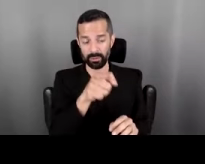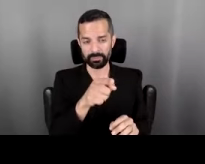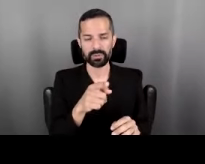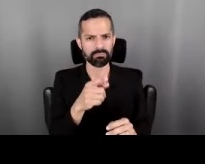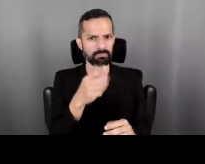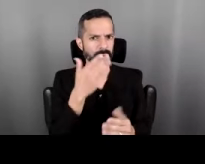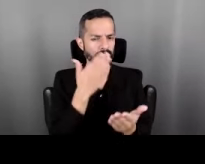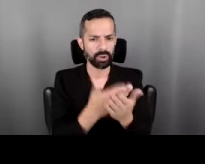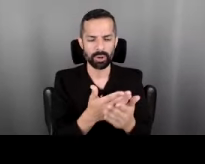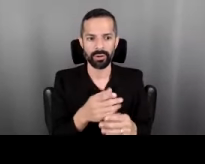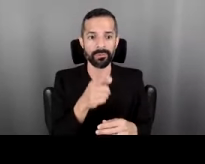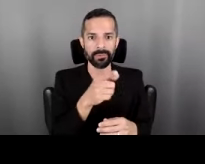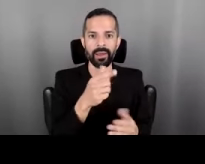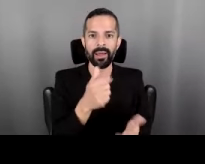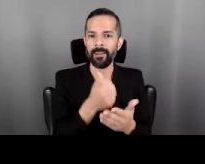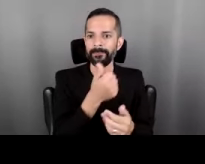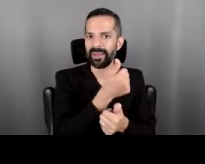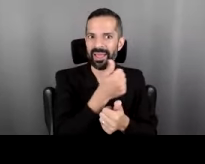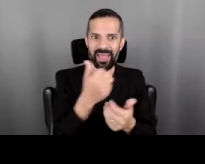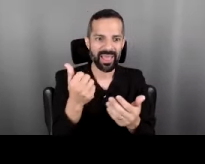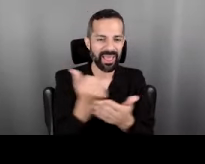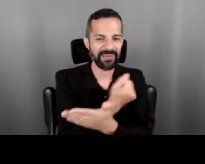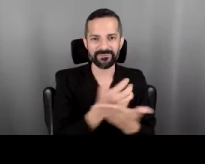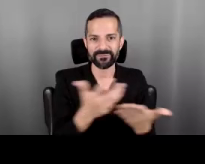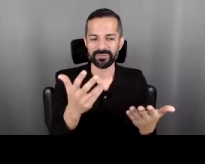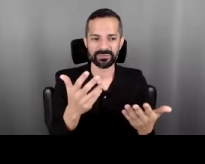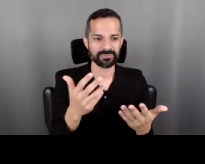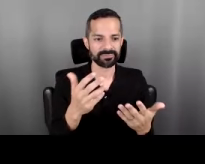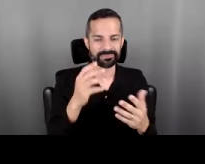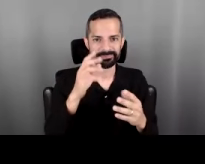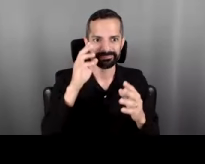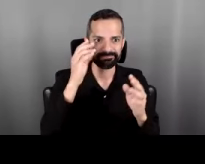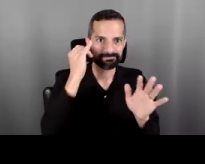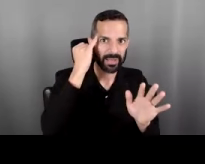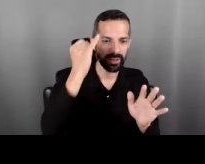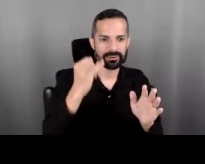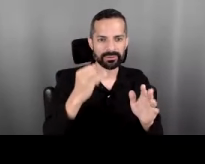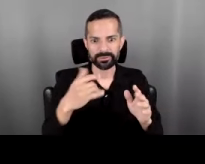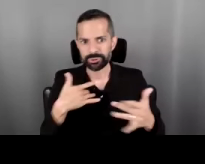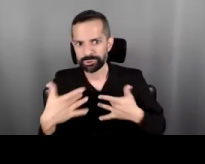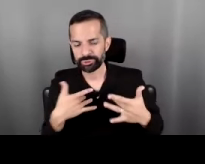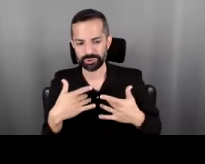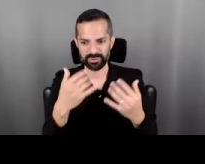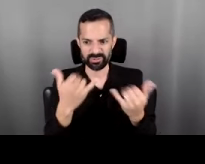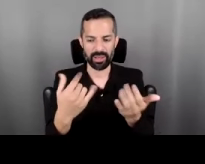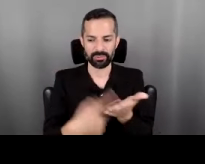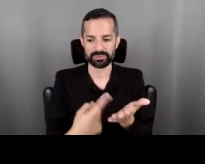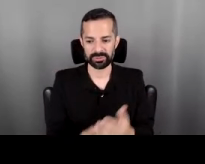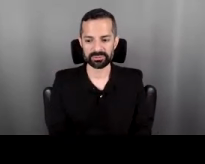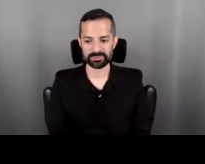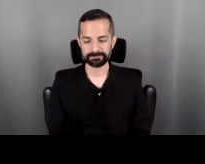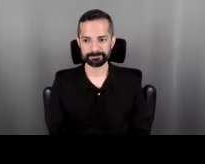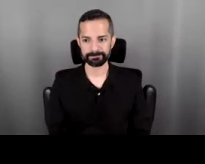so that, again, that key due diligence point can be covered. Jump in here for a second. Daniel,